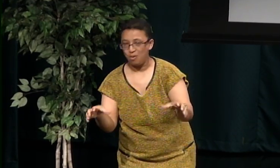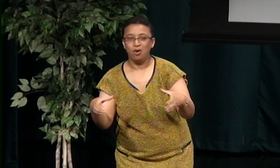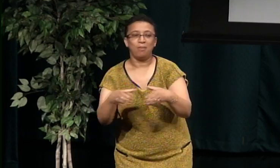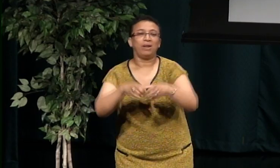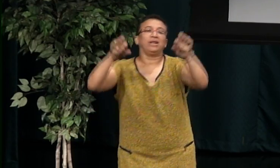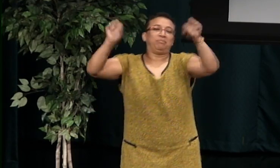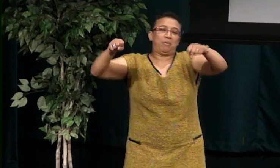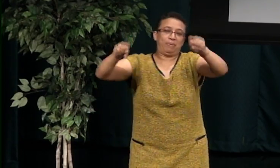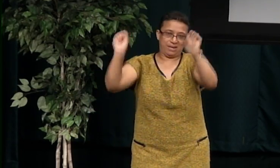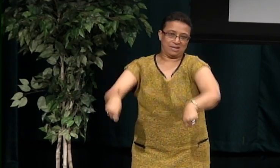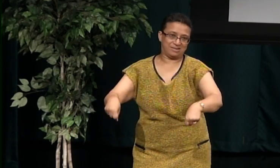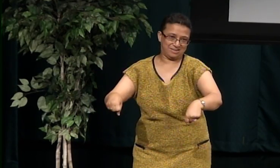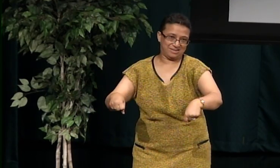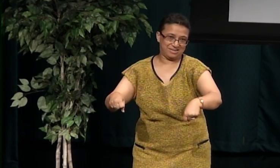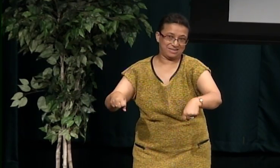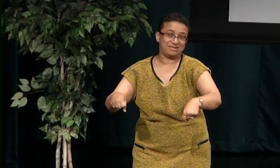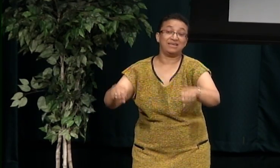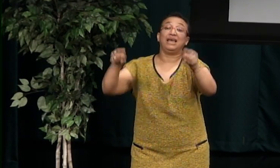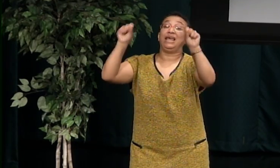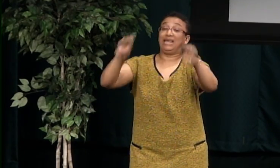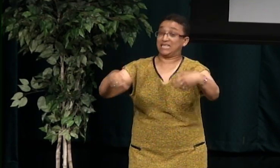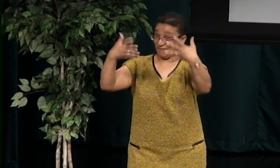We decide whether it's important enough to adopt.